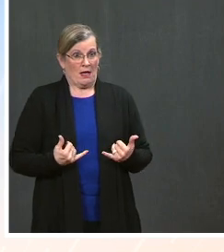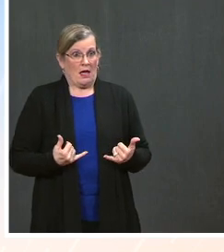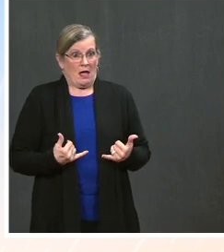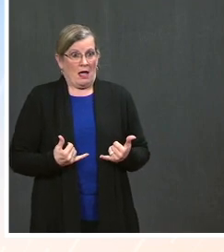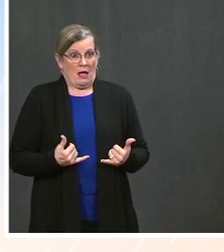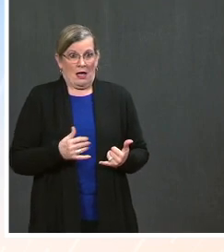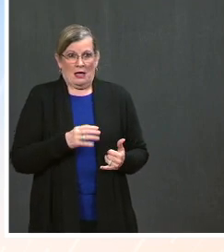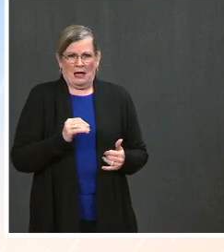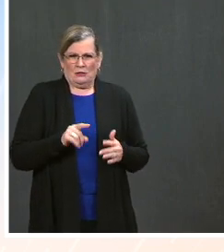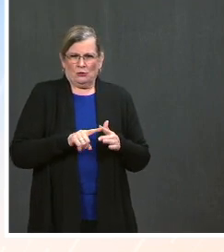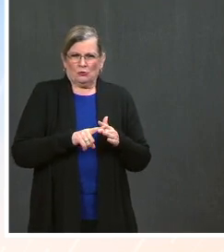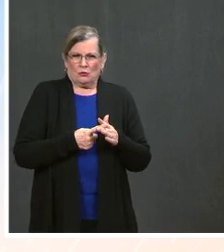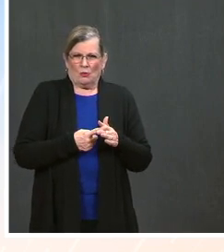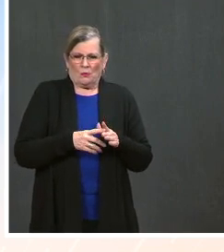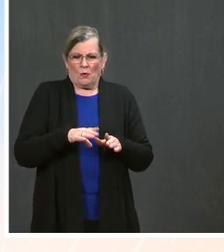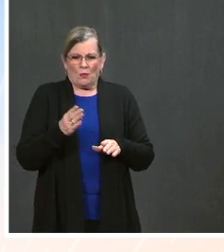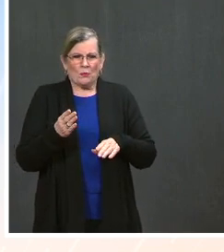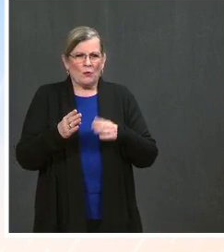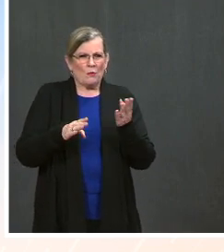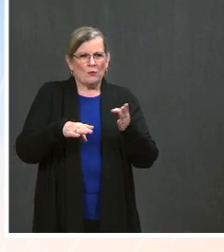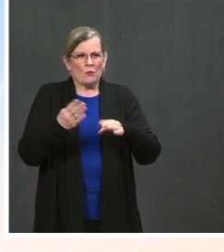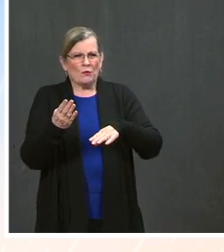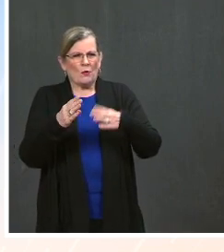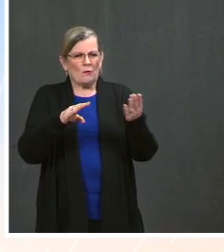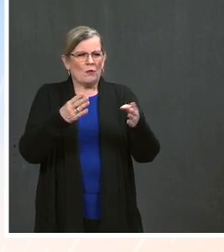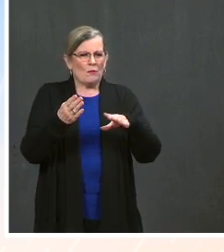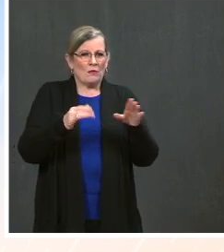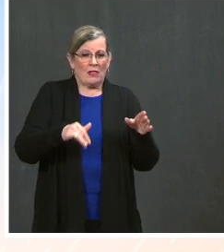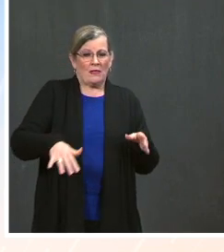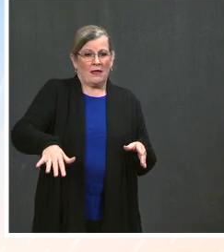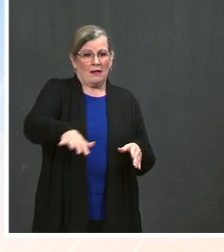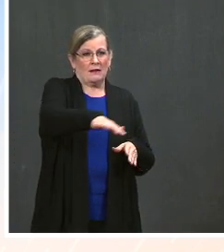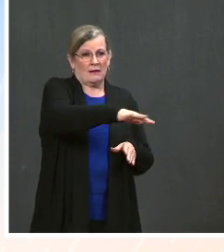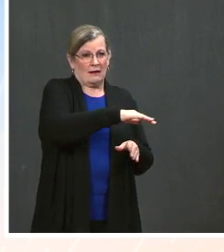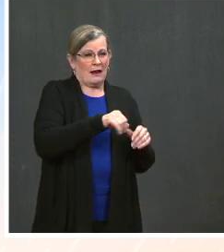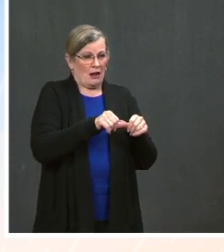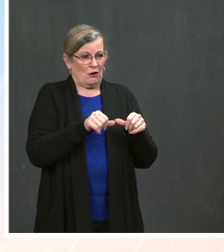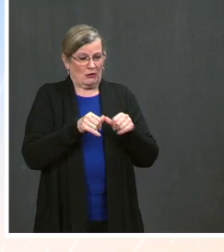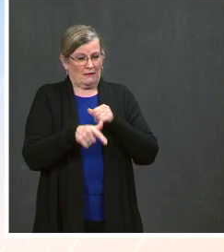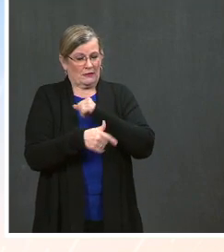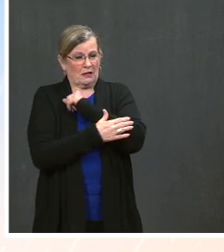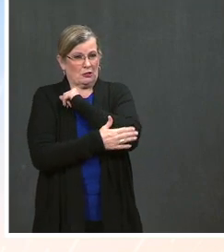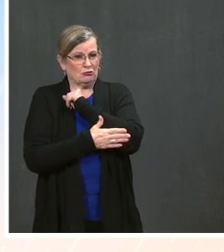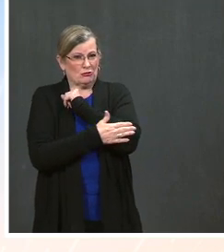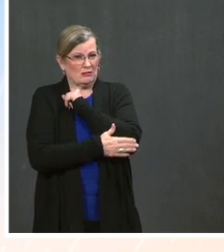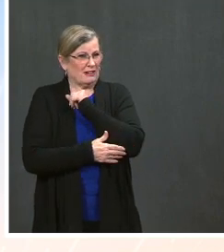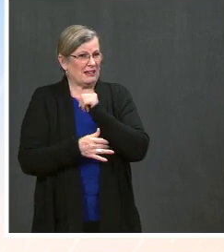So we need to do everything we can, within our power, to combat this virus and beat this virus back